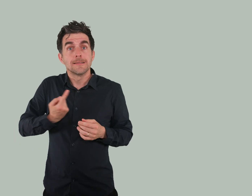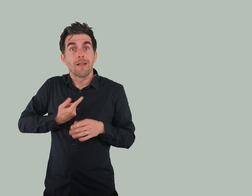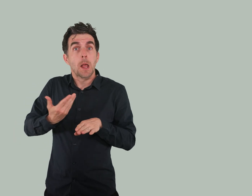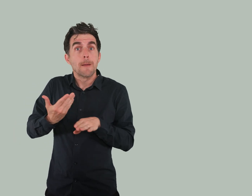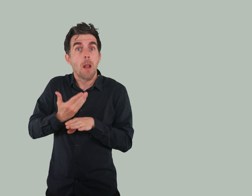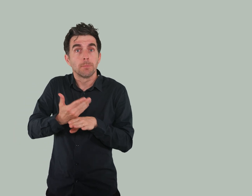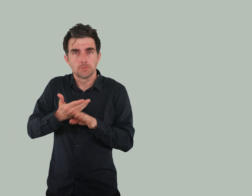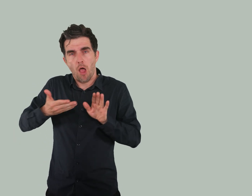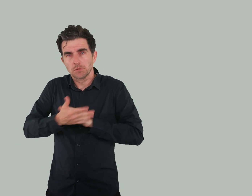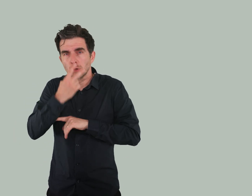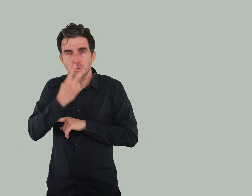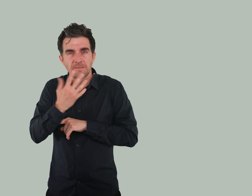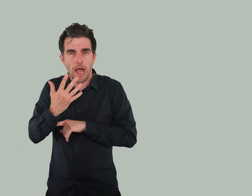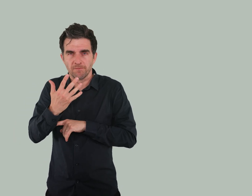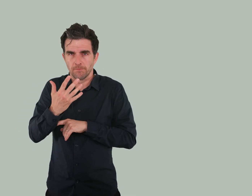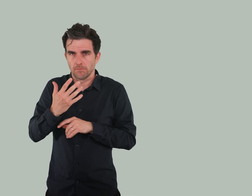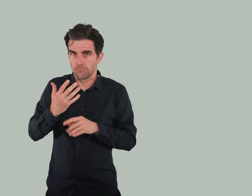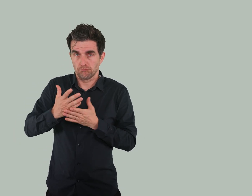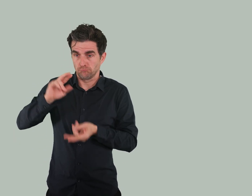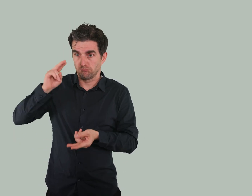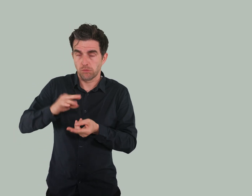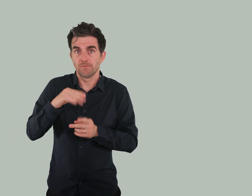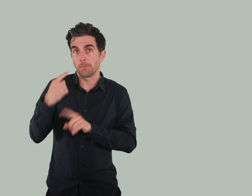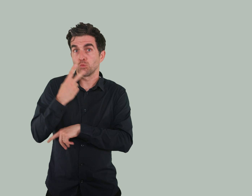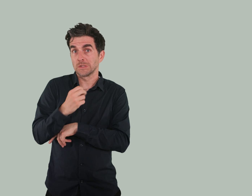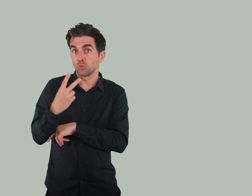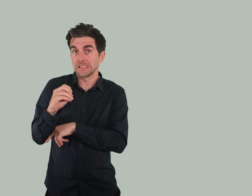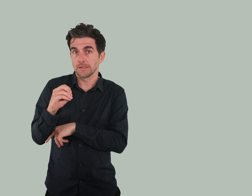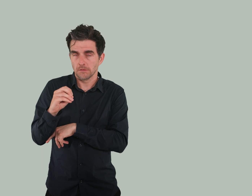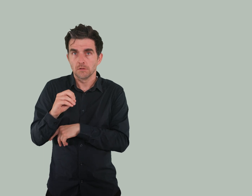Self-employment among under-25s has fallen since 2020.